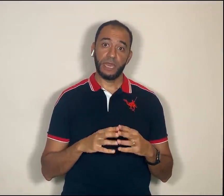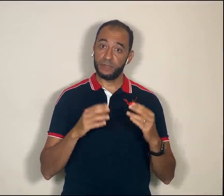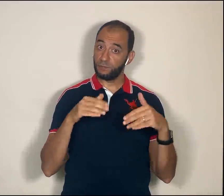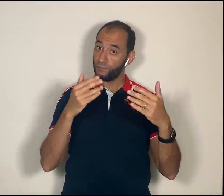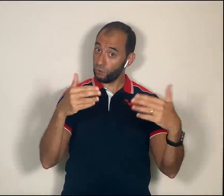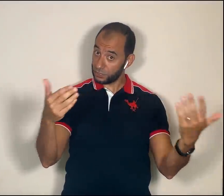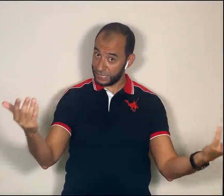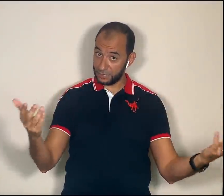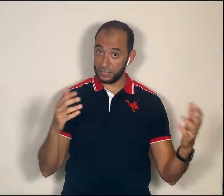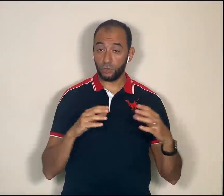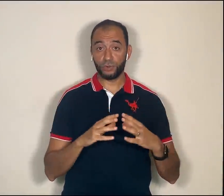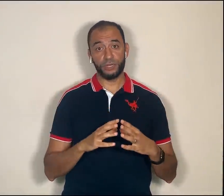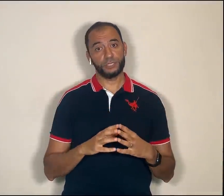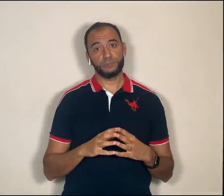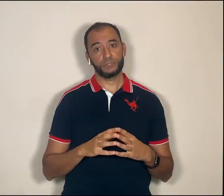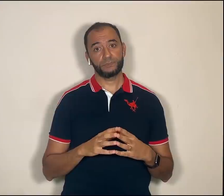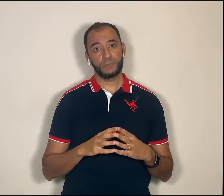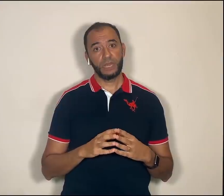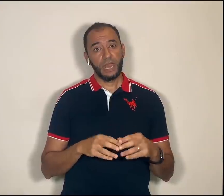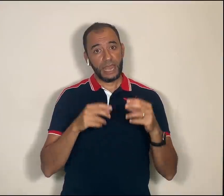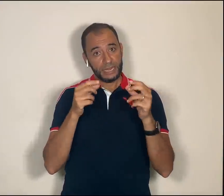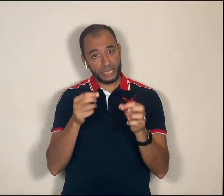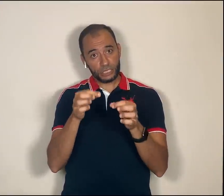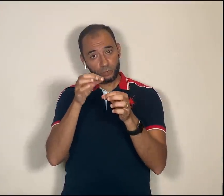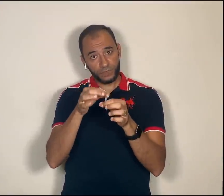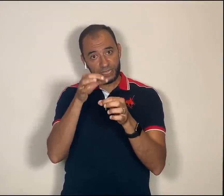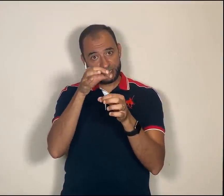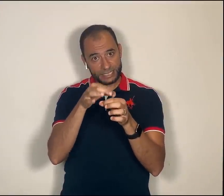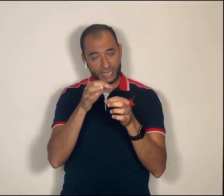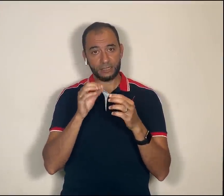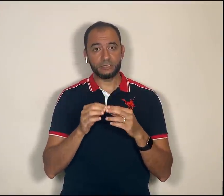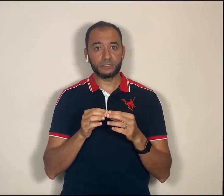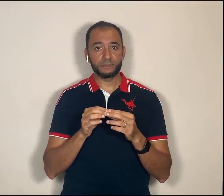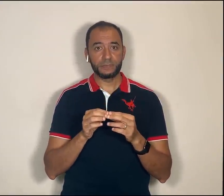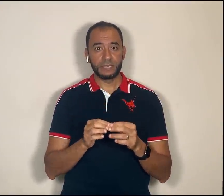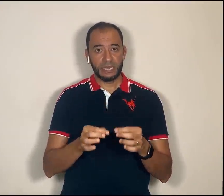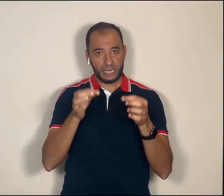and then four celled organisms; and each of these cells